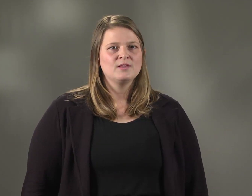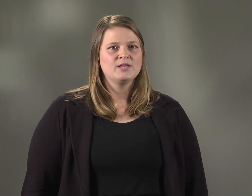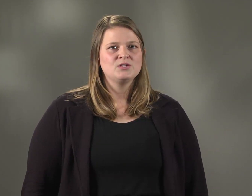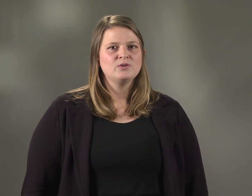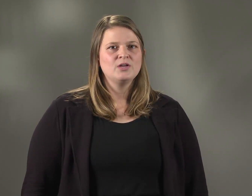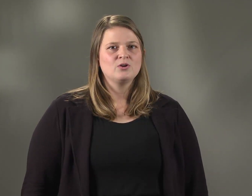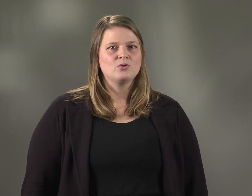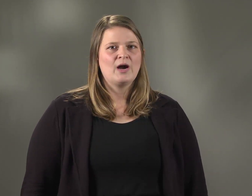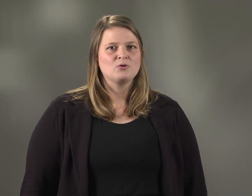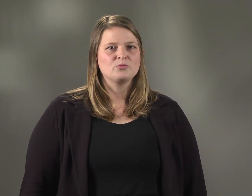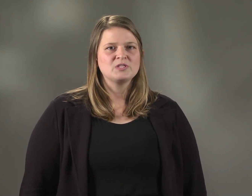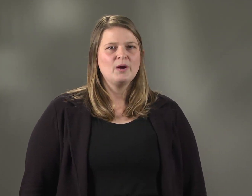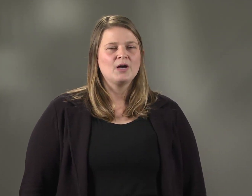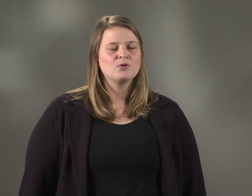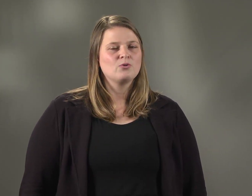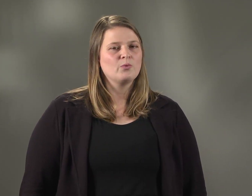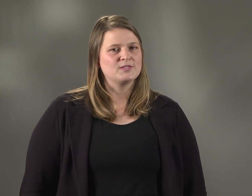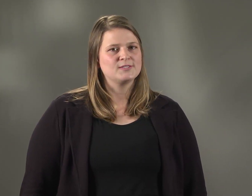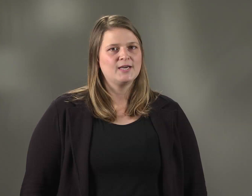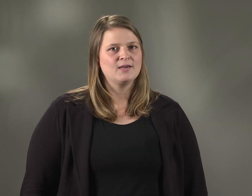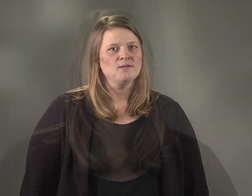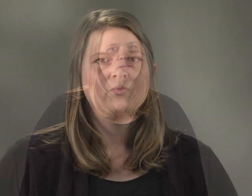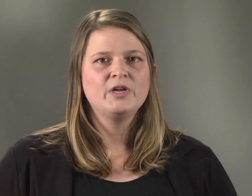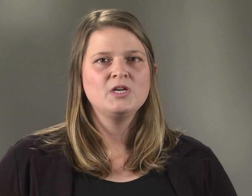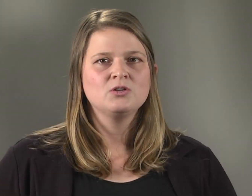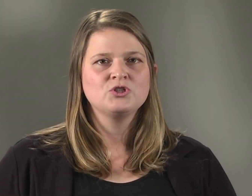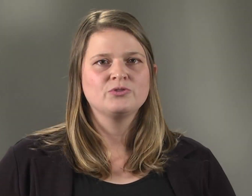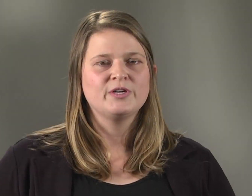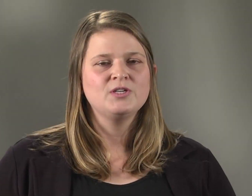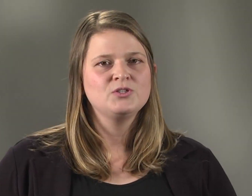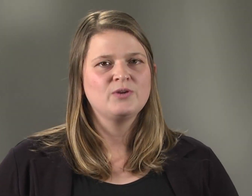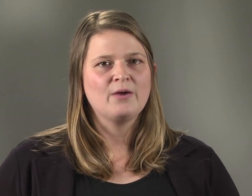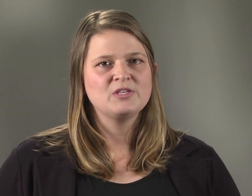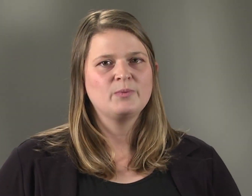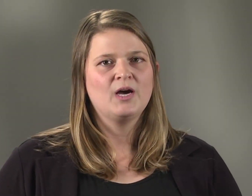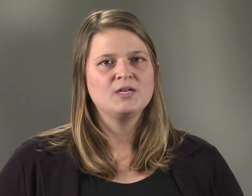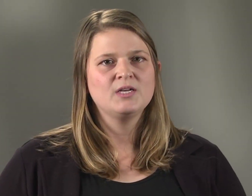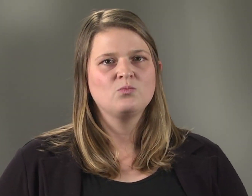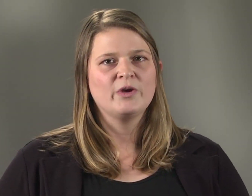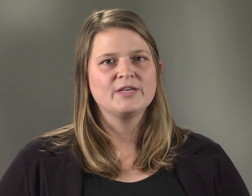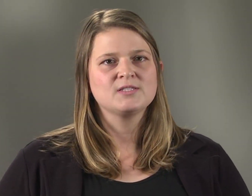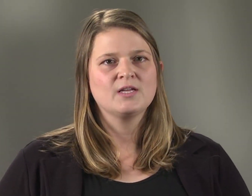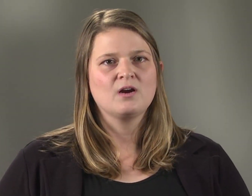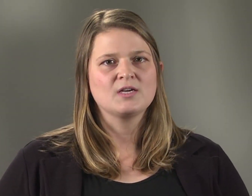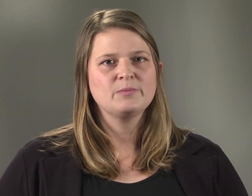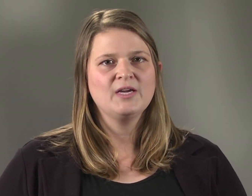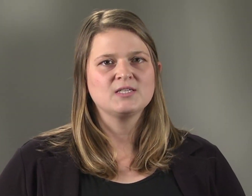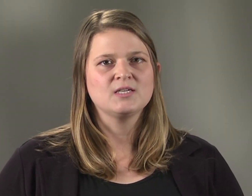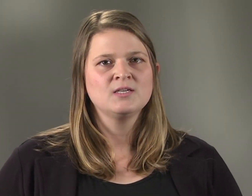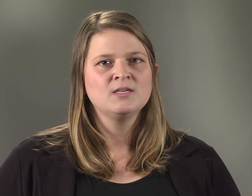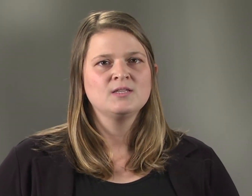then they do not know how to respond or what to say. When young children do not respond in ways that are expected,